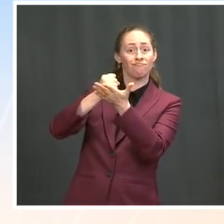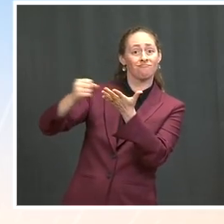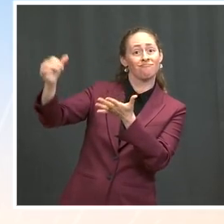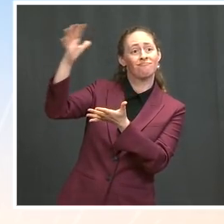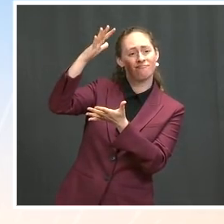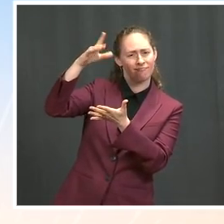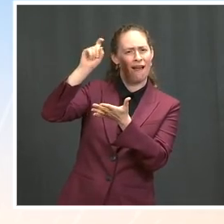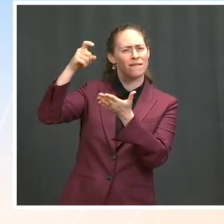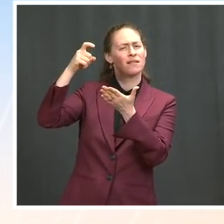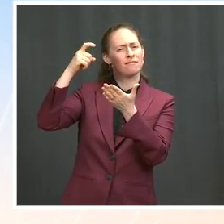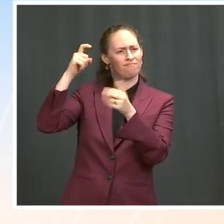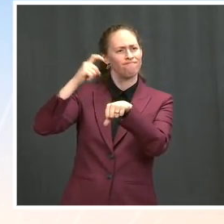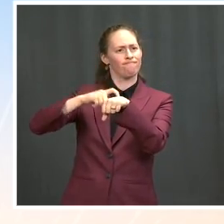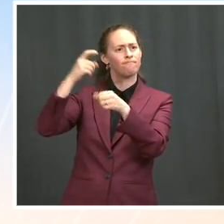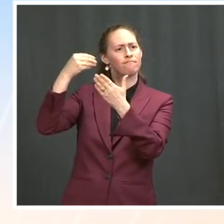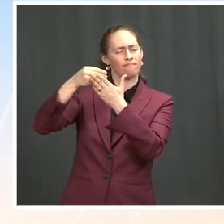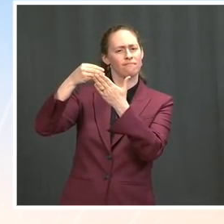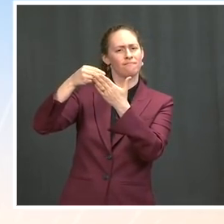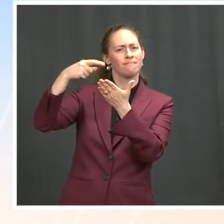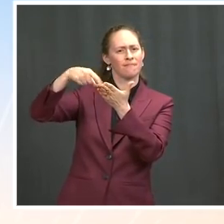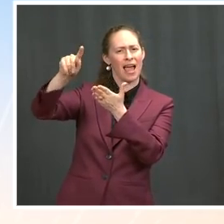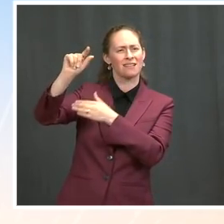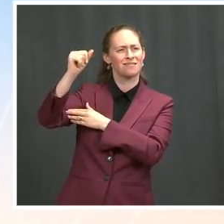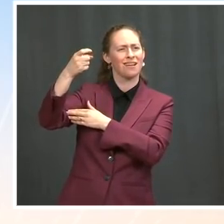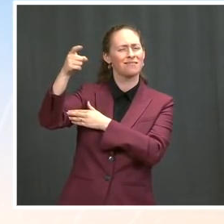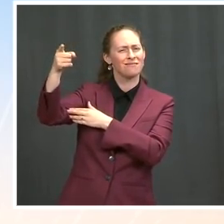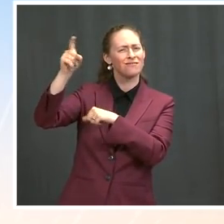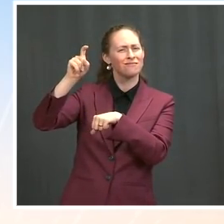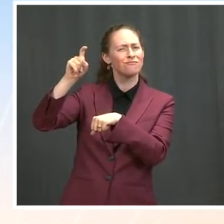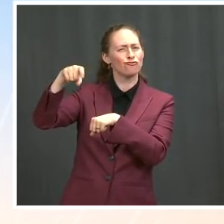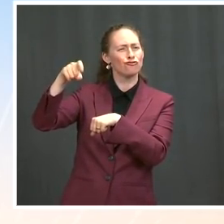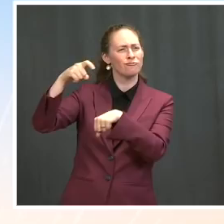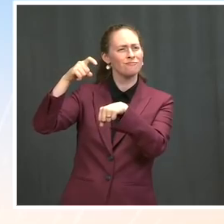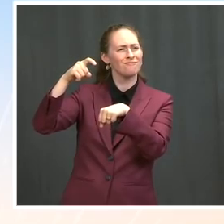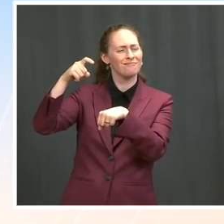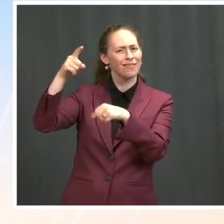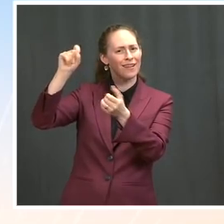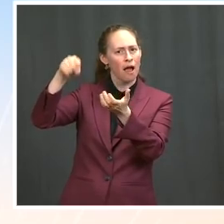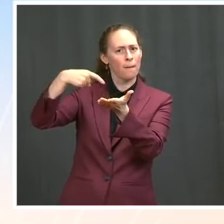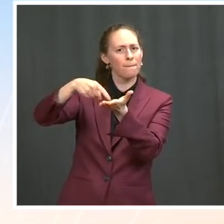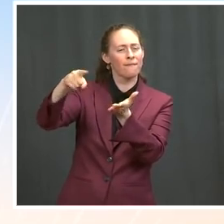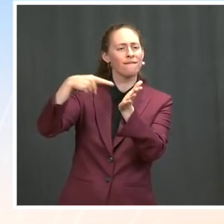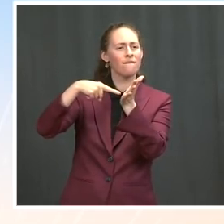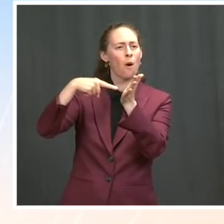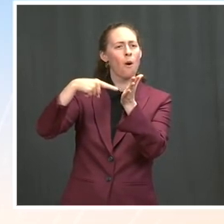which would raise a great deal more by multiples of what the gas tax would raise. And it would --